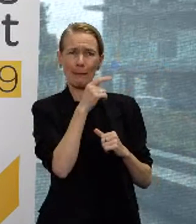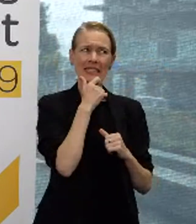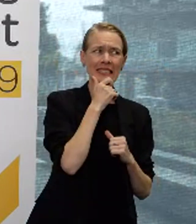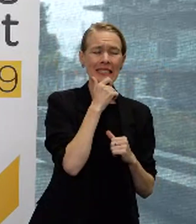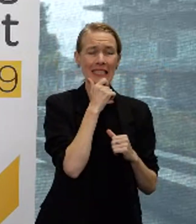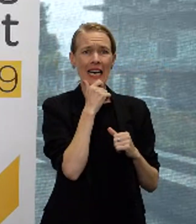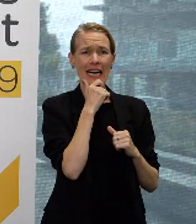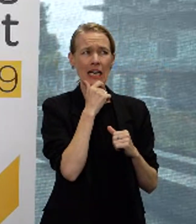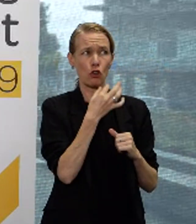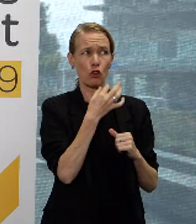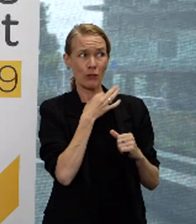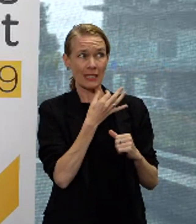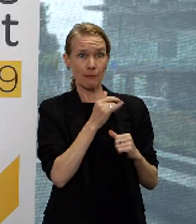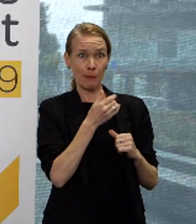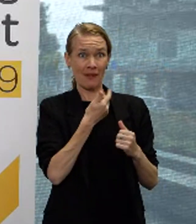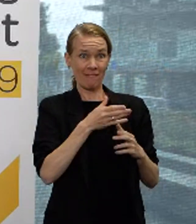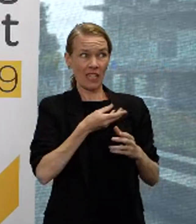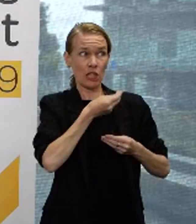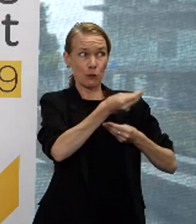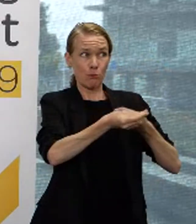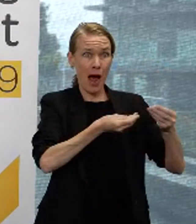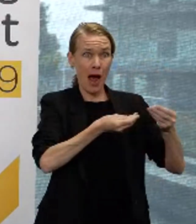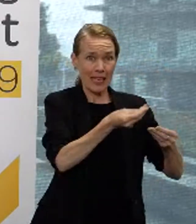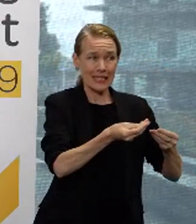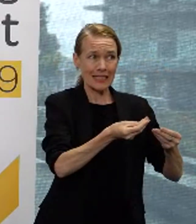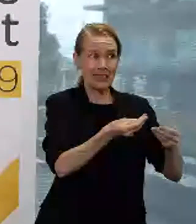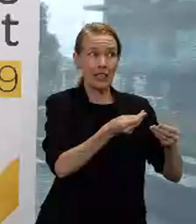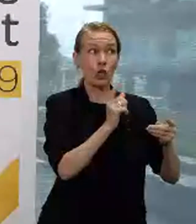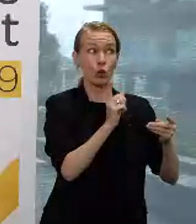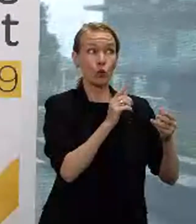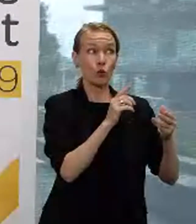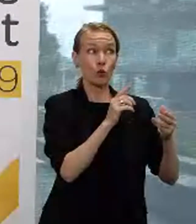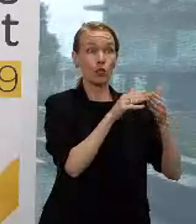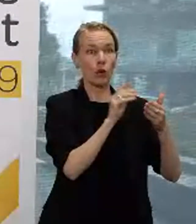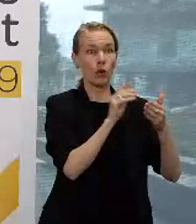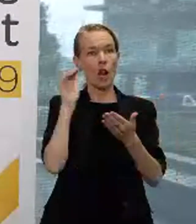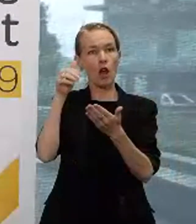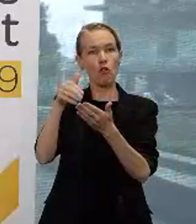early this afternoon. We have the public health unit in Napier.